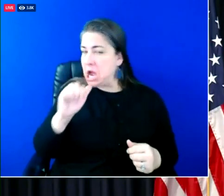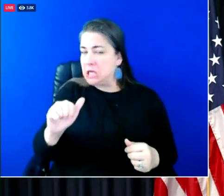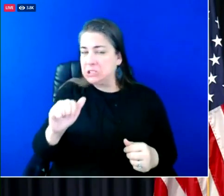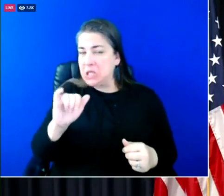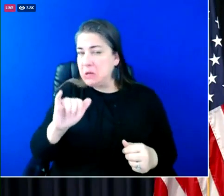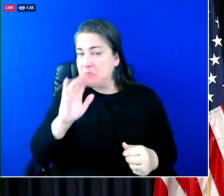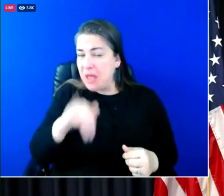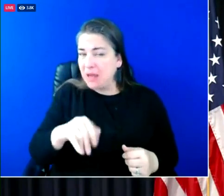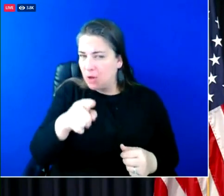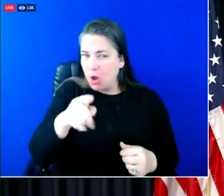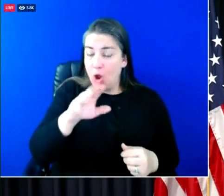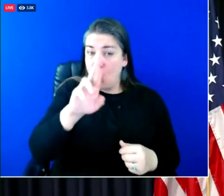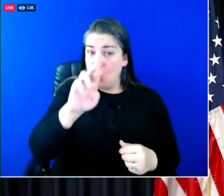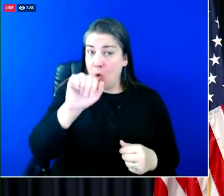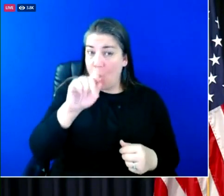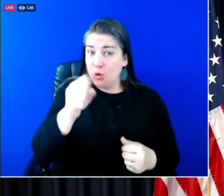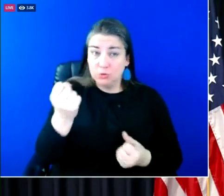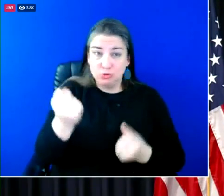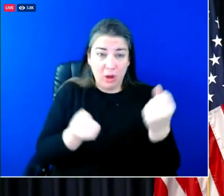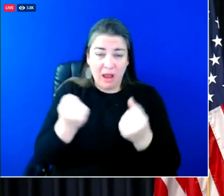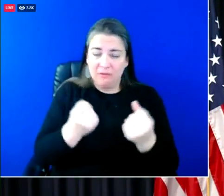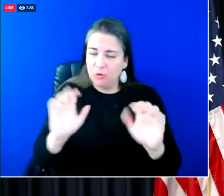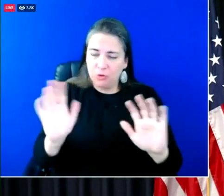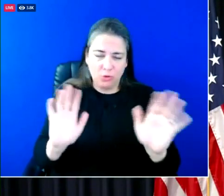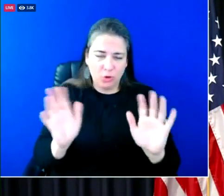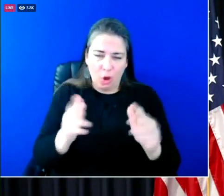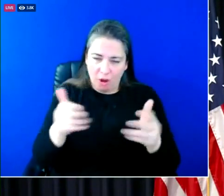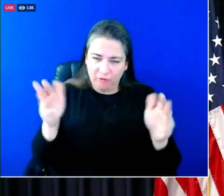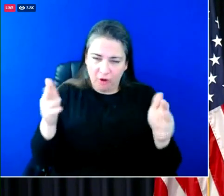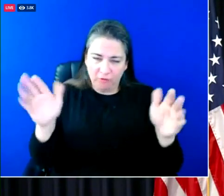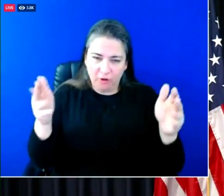alerted. Their leads air in the state. E O C. And I see us getting through